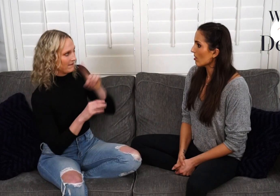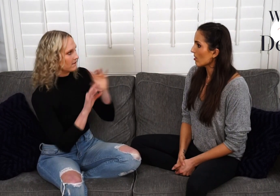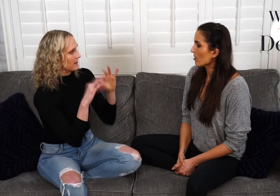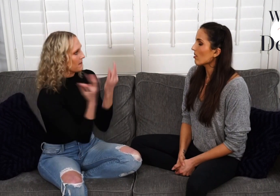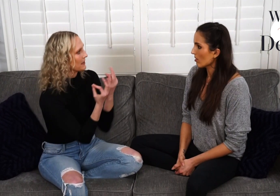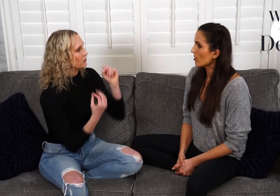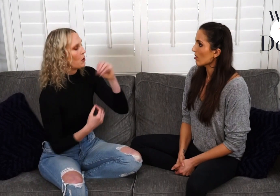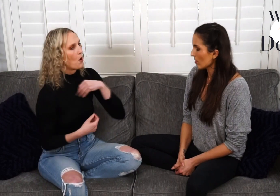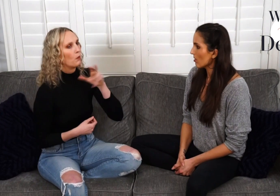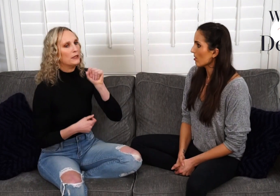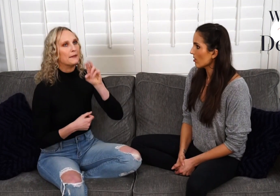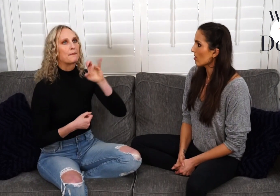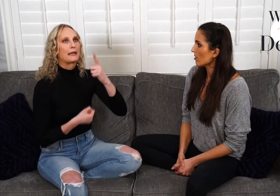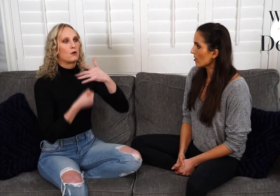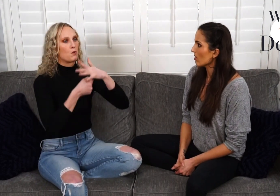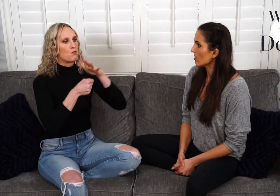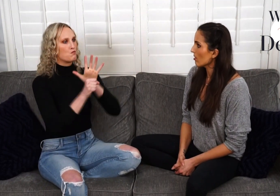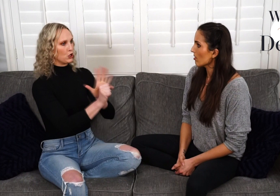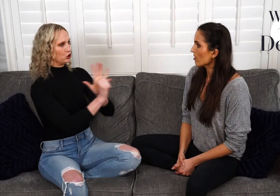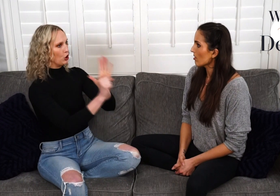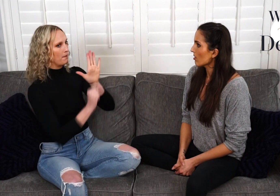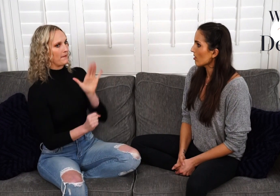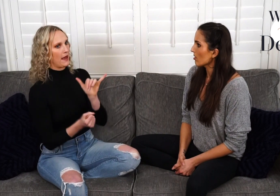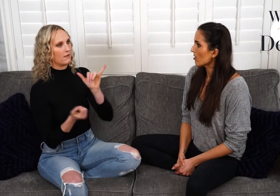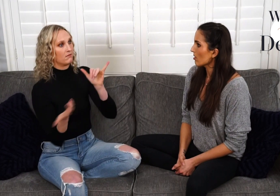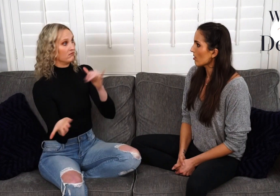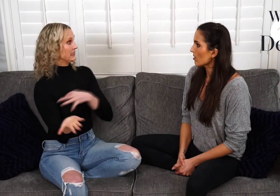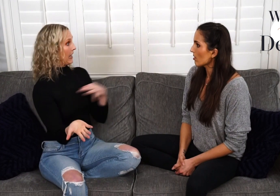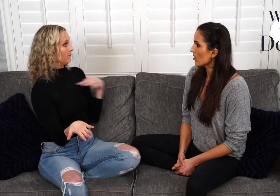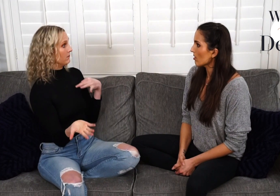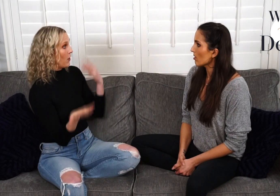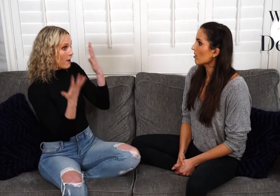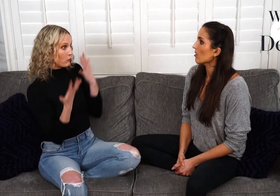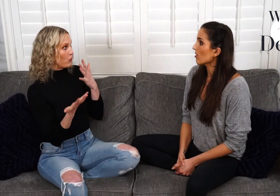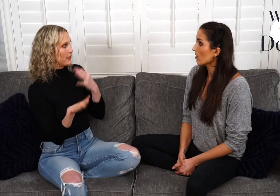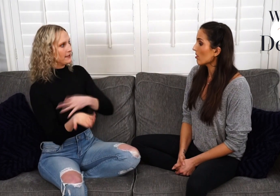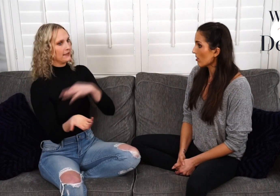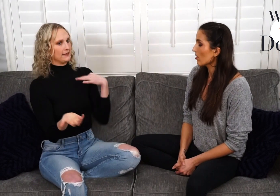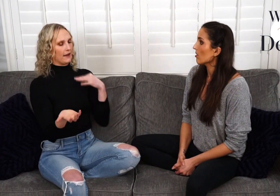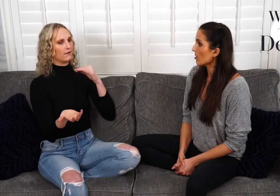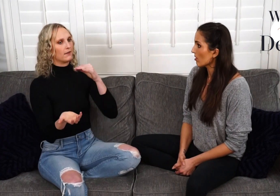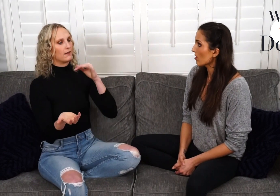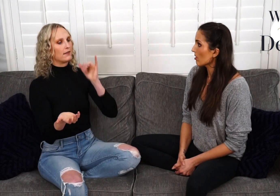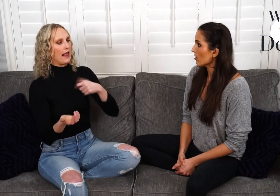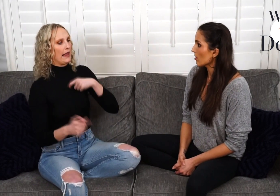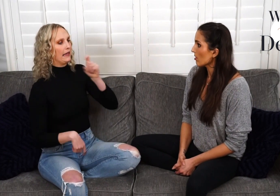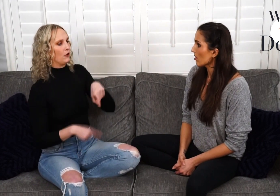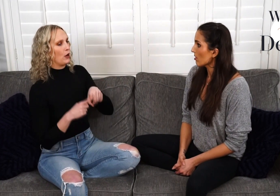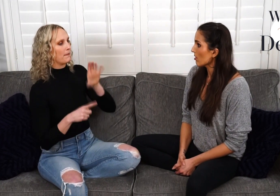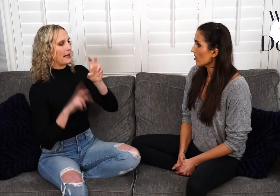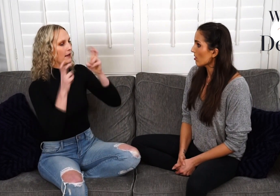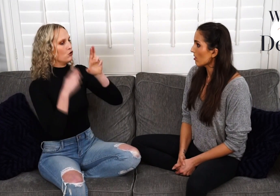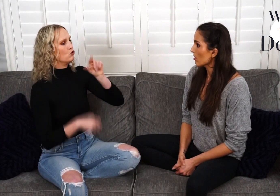family and so I was being pressured by staff. Unfortunately staff, that I needed to be